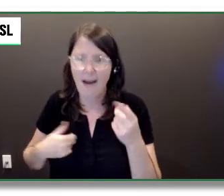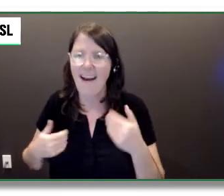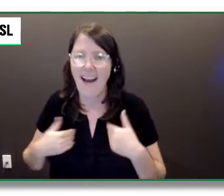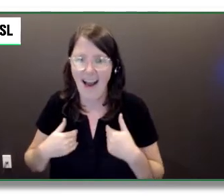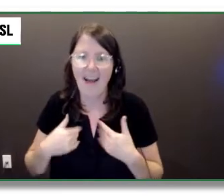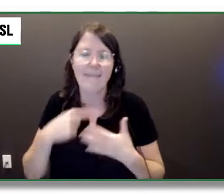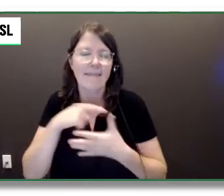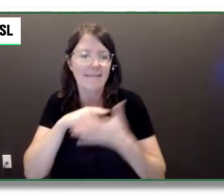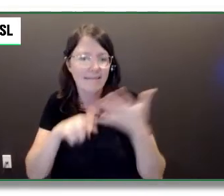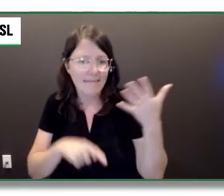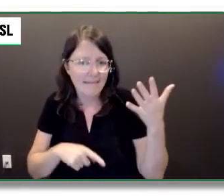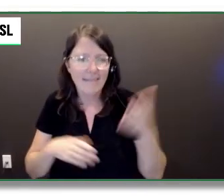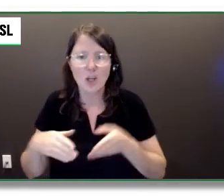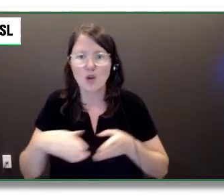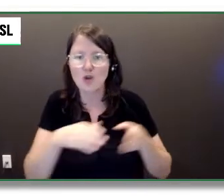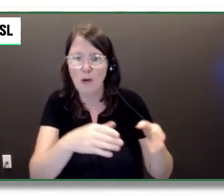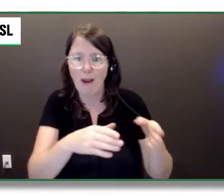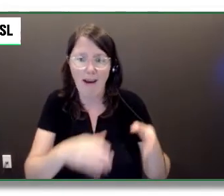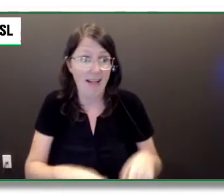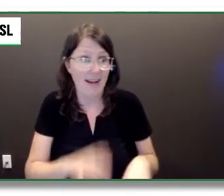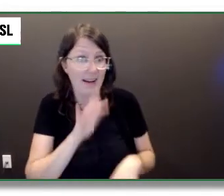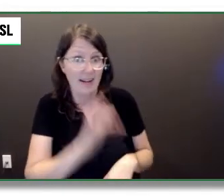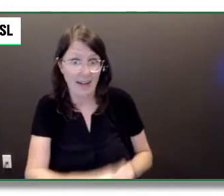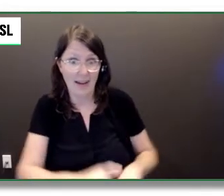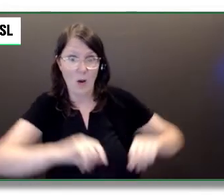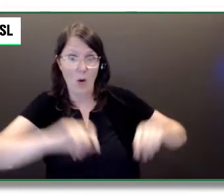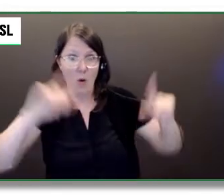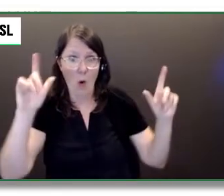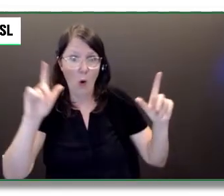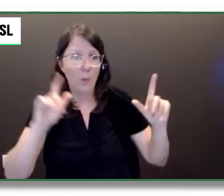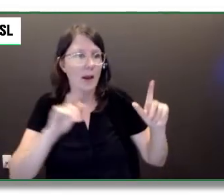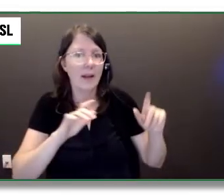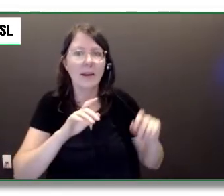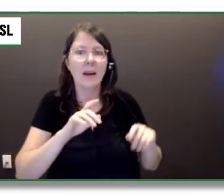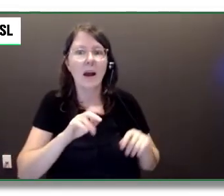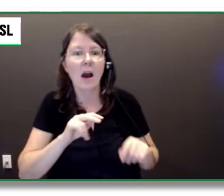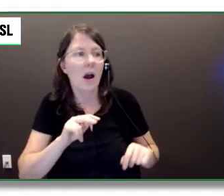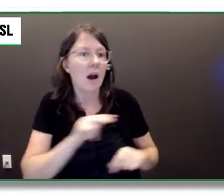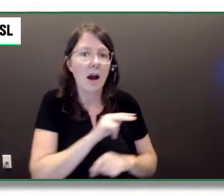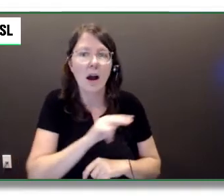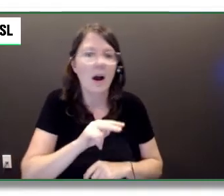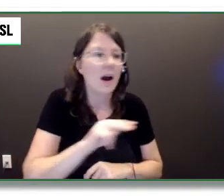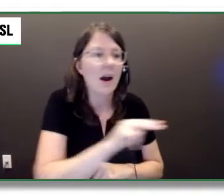So next slide is number two, examples of immersive video and audio. So on the